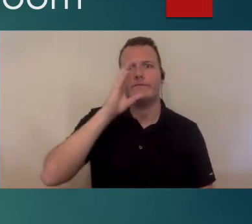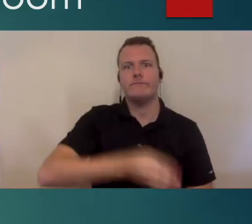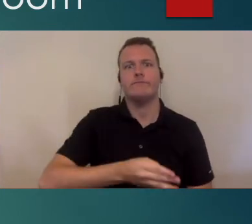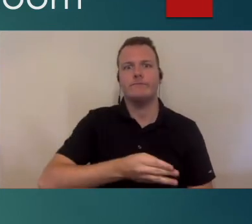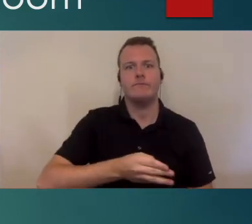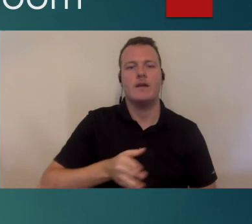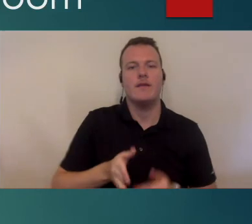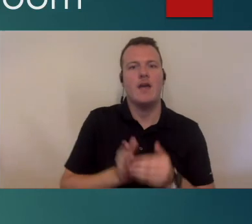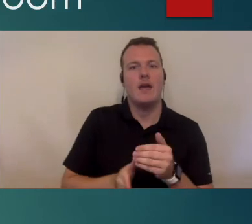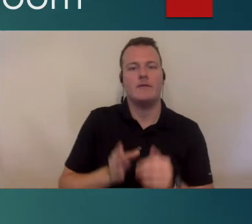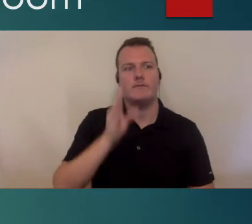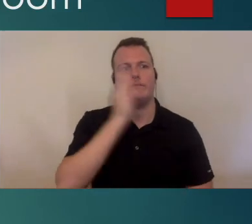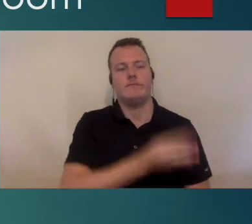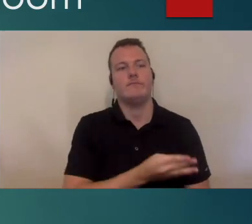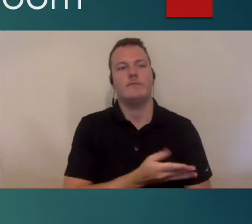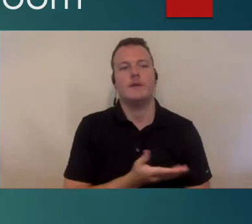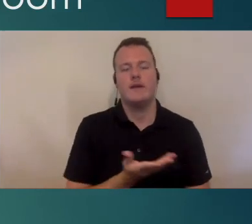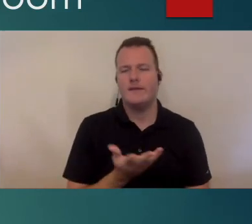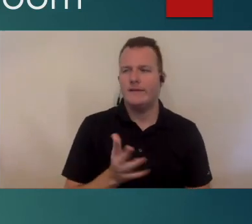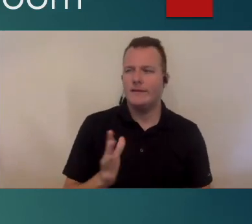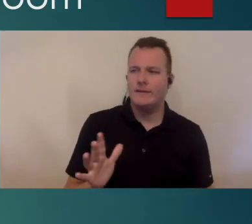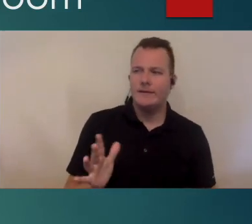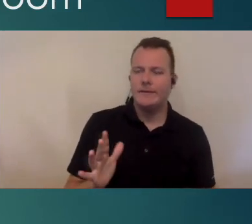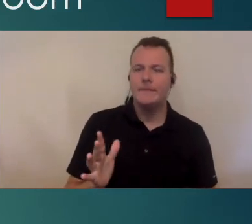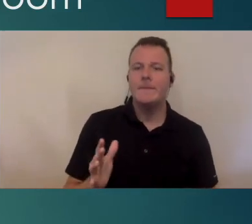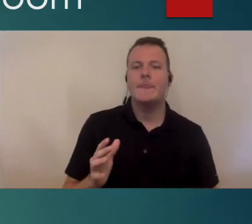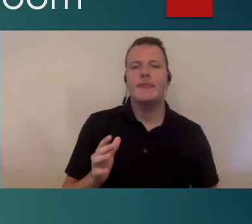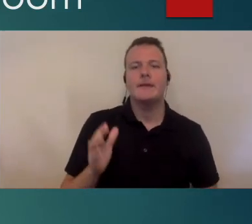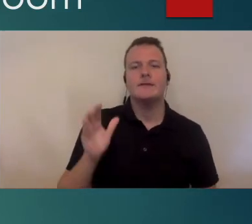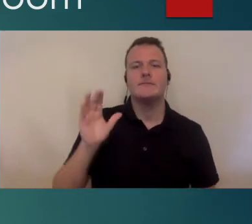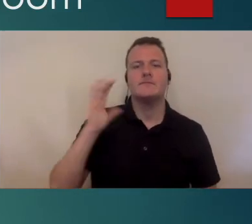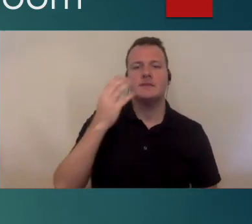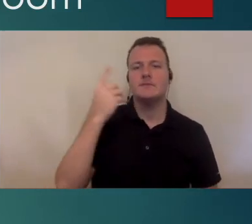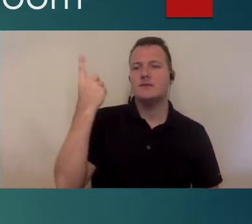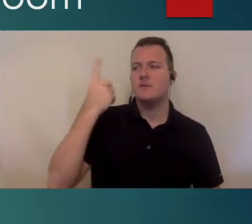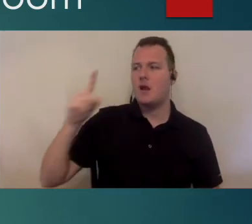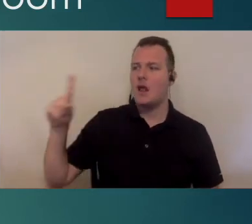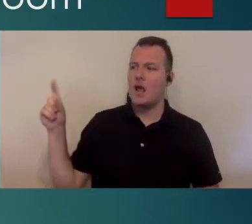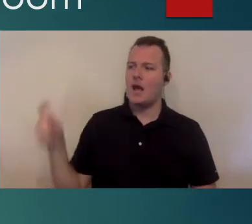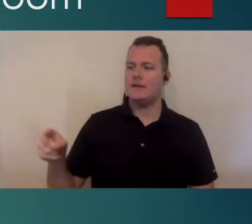the end. And it's pretty obvious that someone instructed them to ask for more